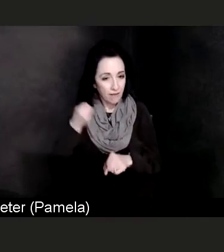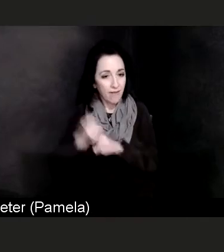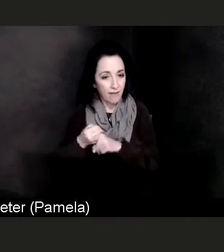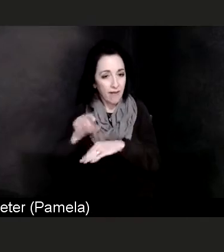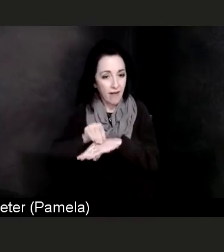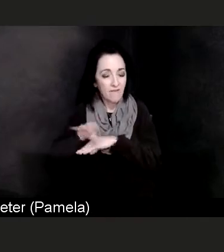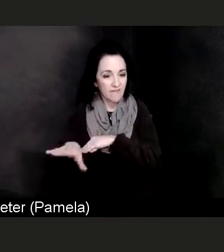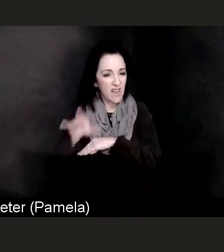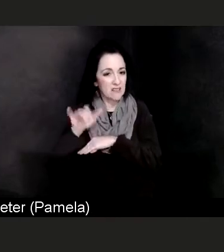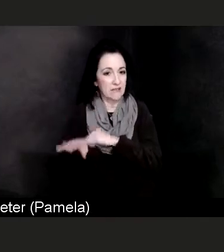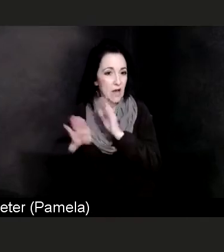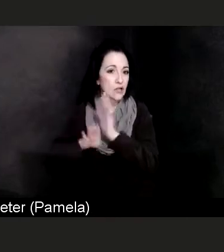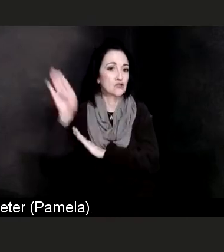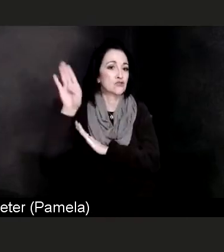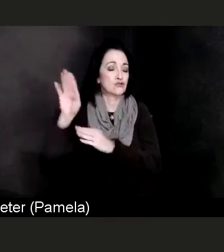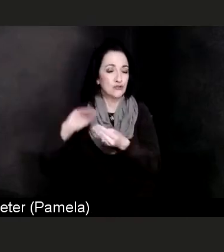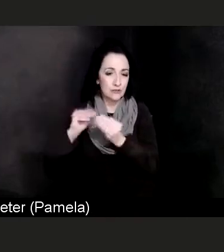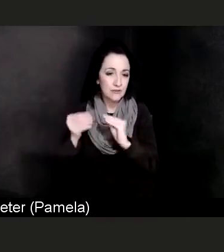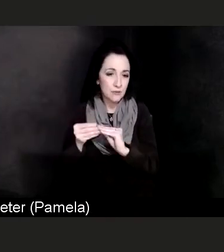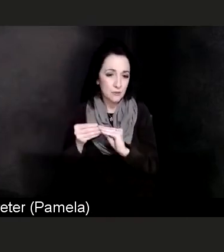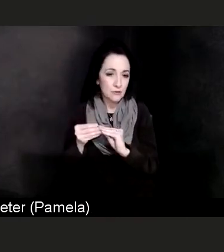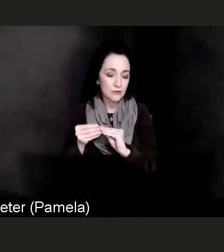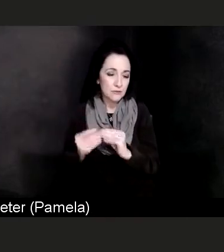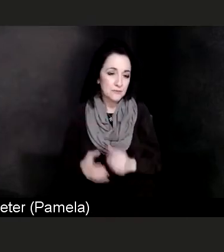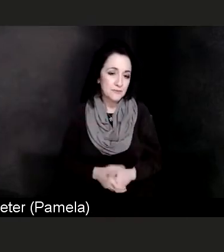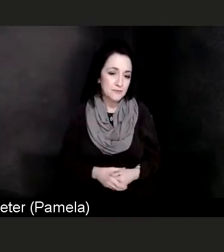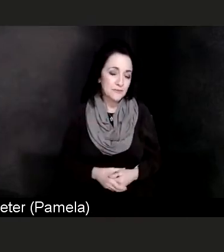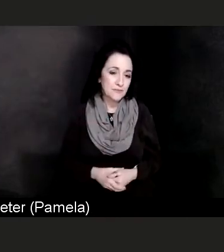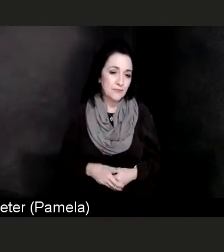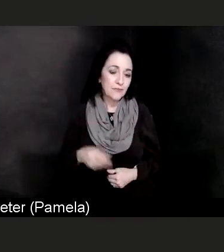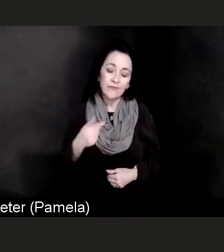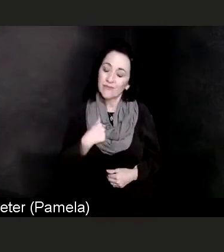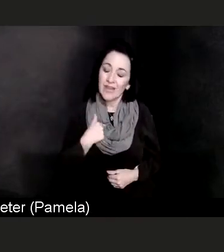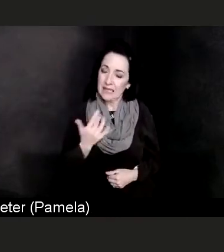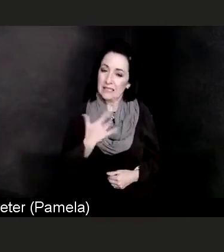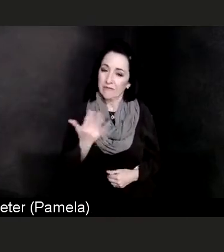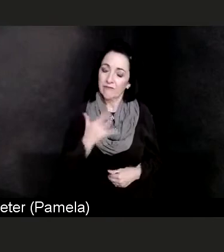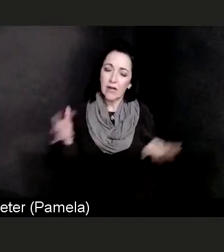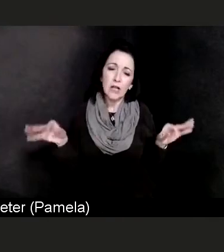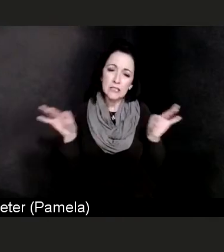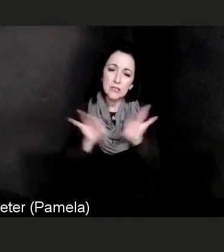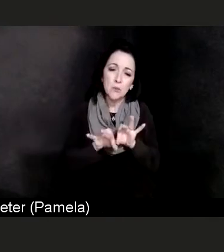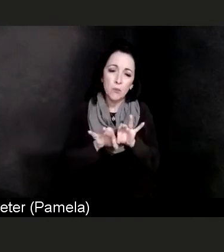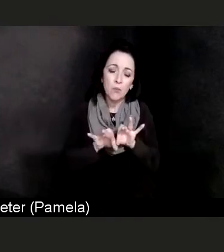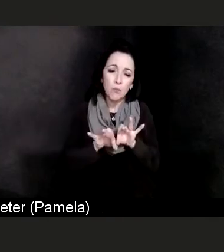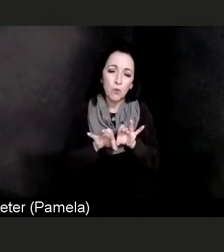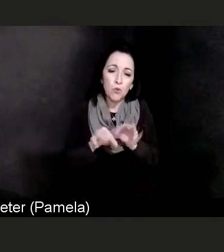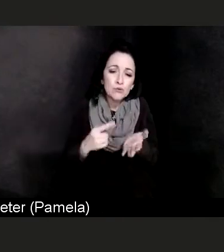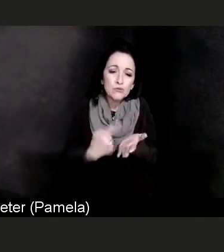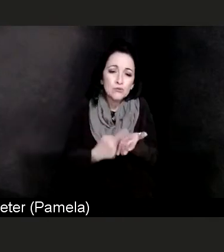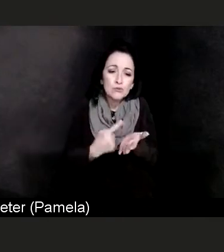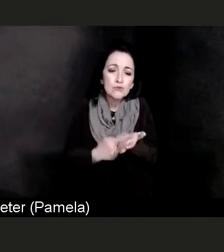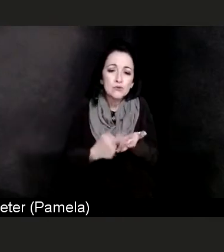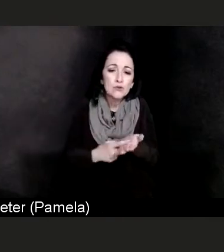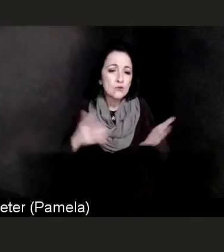With that being said, I always think that it's important to talk about what the hot topic or hot topics are on the news,